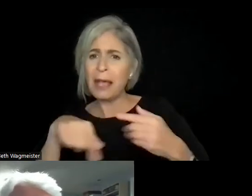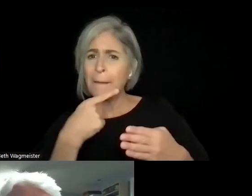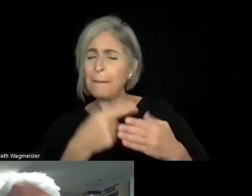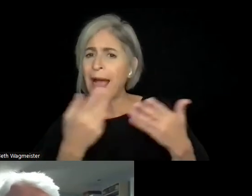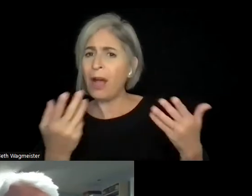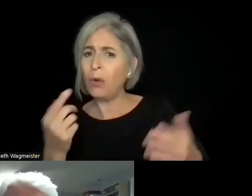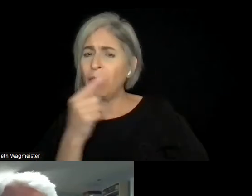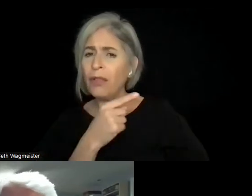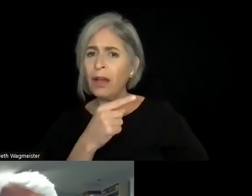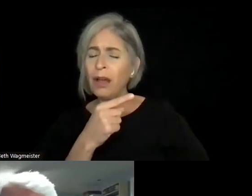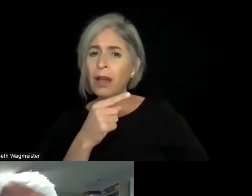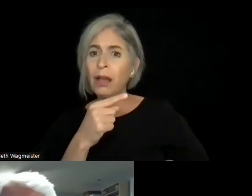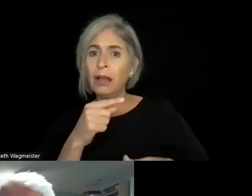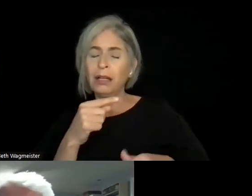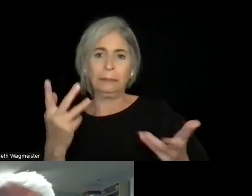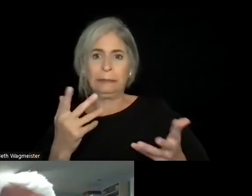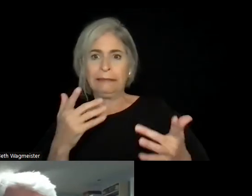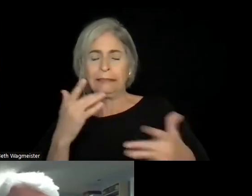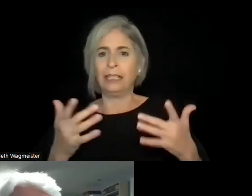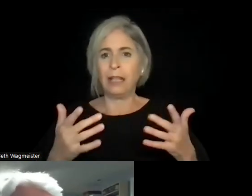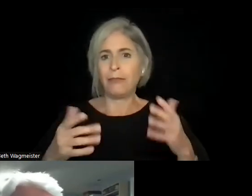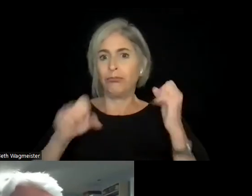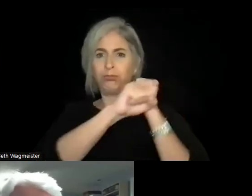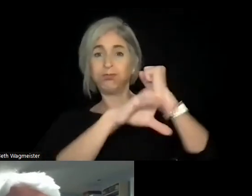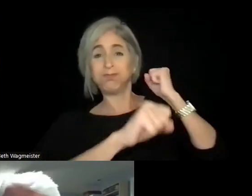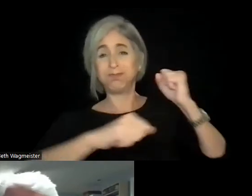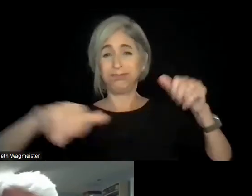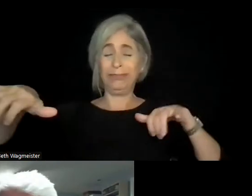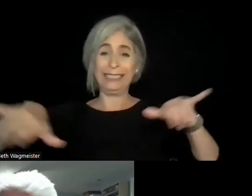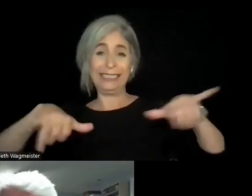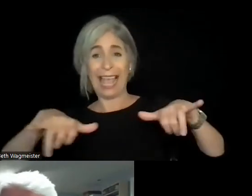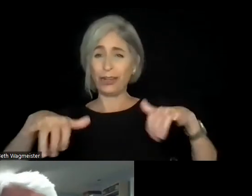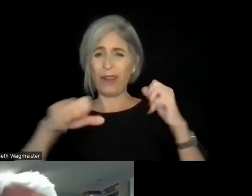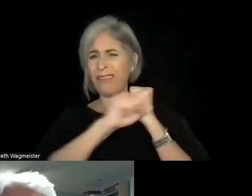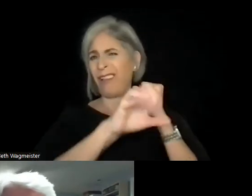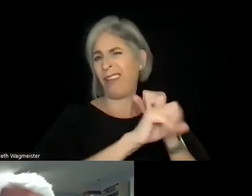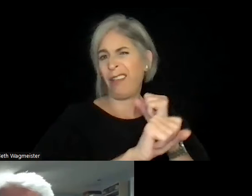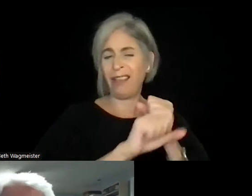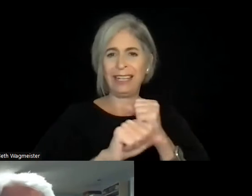I liked what I heard the other day, one of the presentations